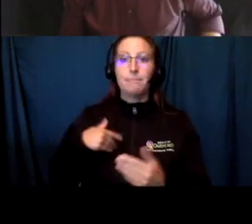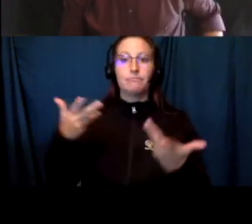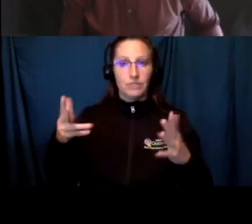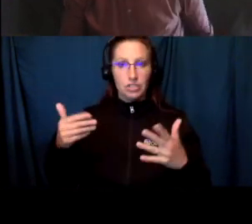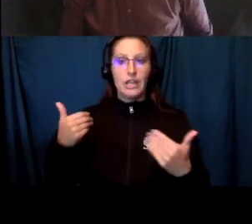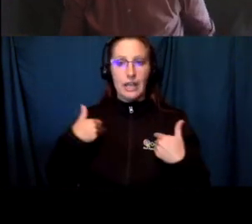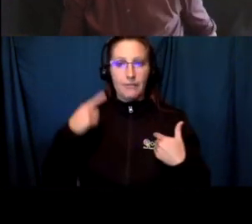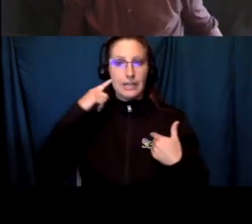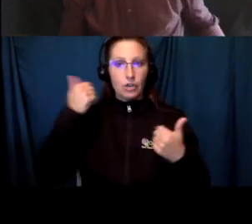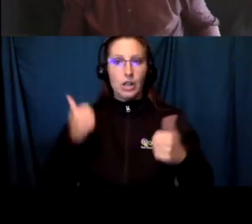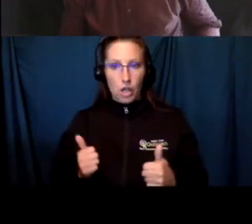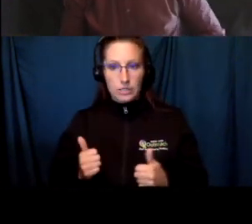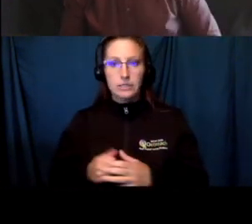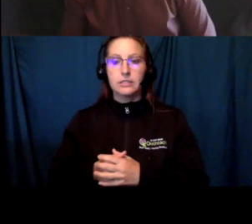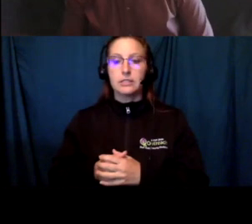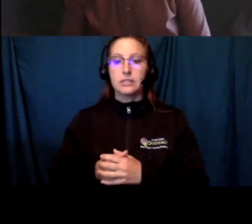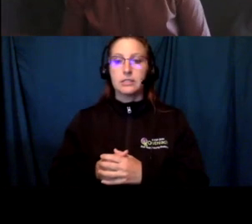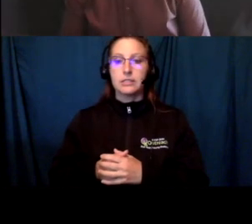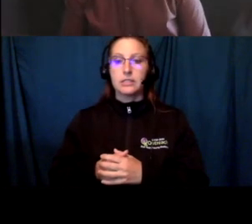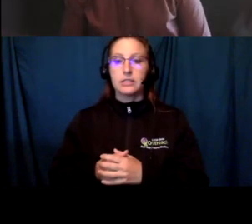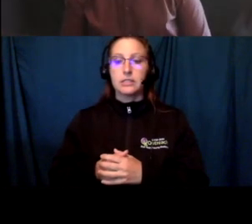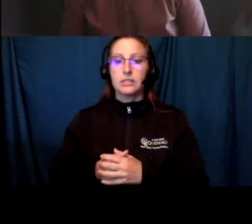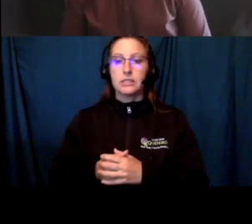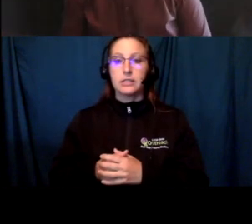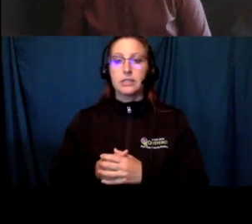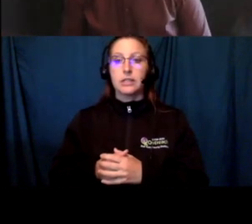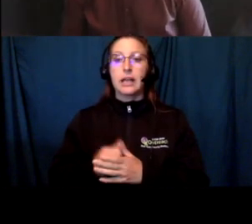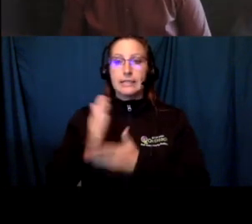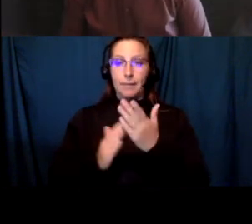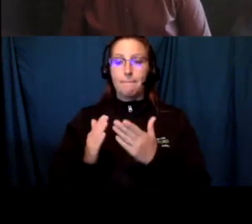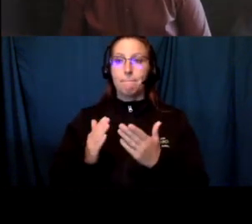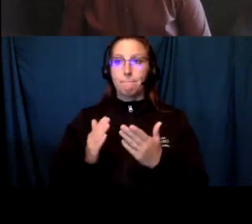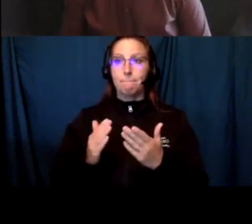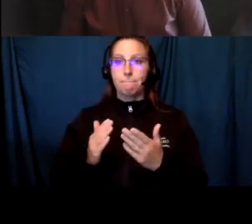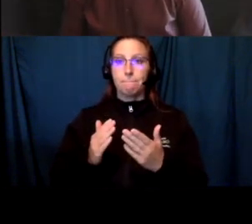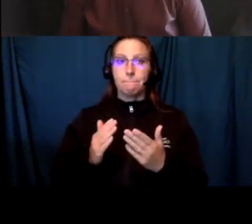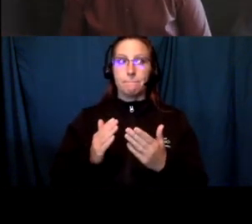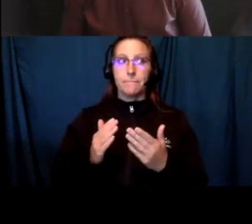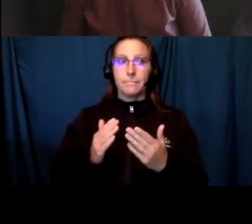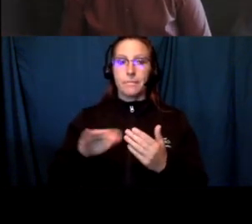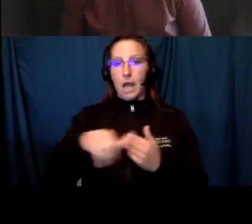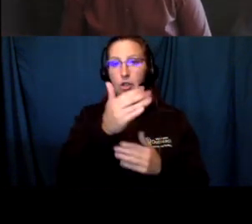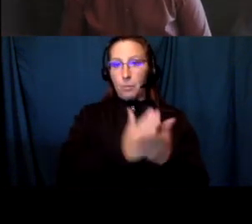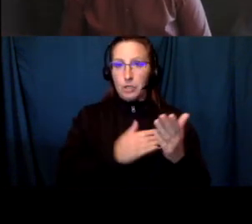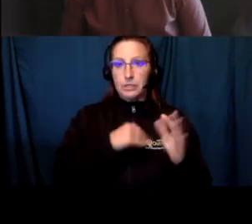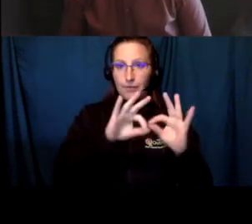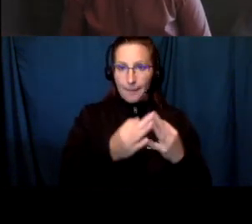have compromised hearing and some you know, the rest of the family is hearing and so